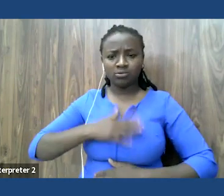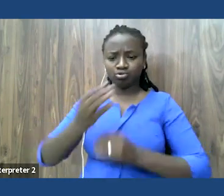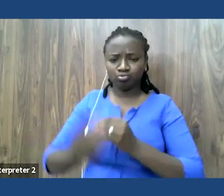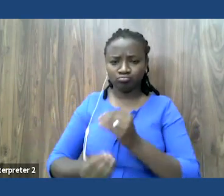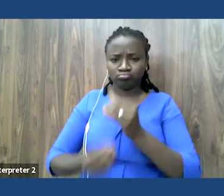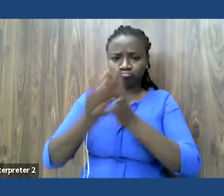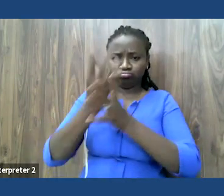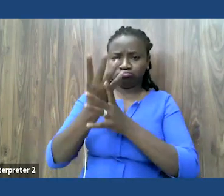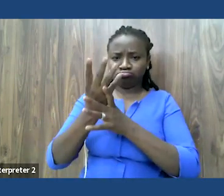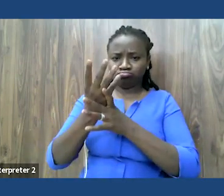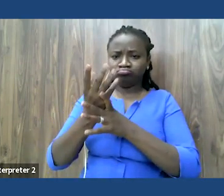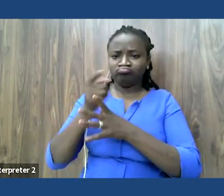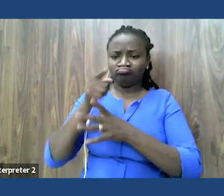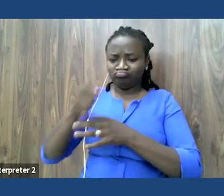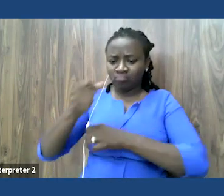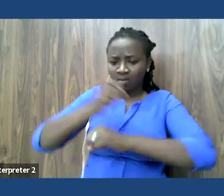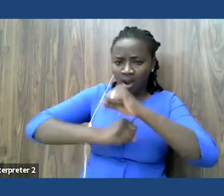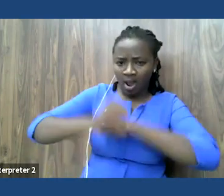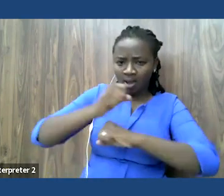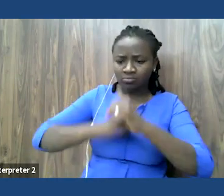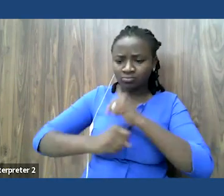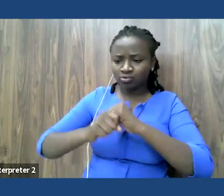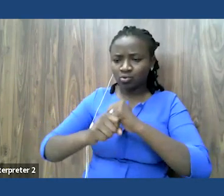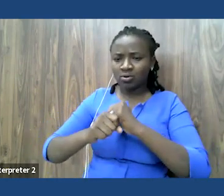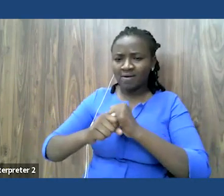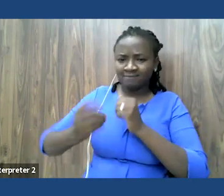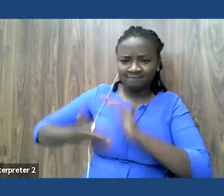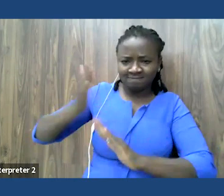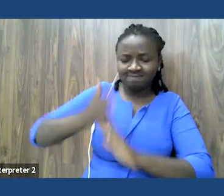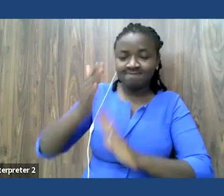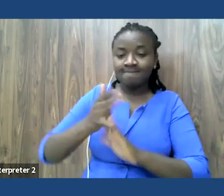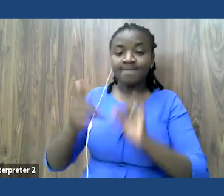faster. With the UN Convention, number one.